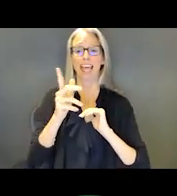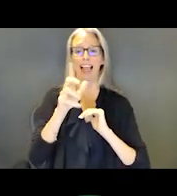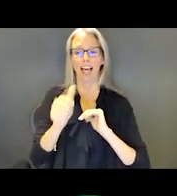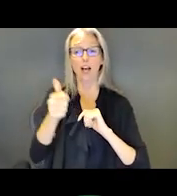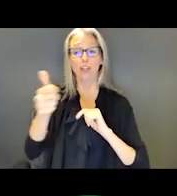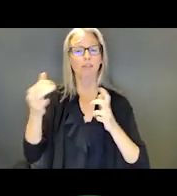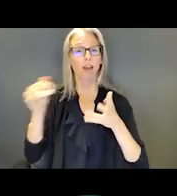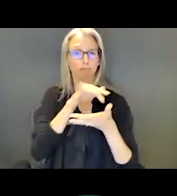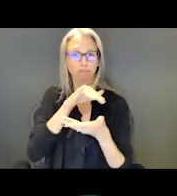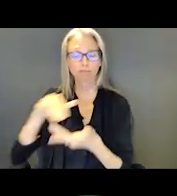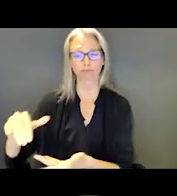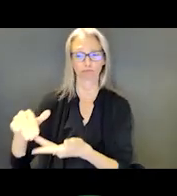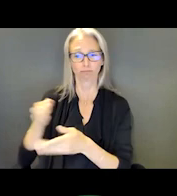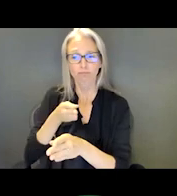of Northern British Columbia.